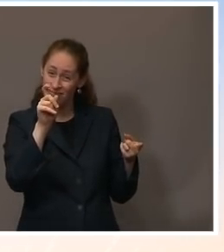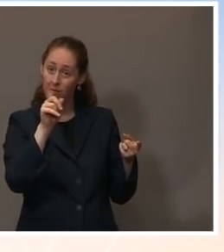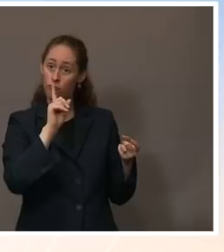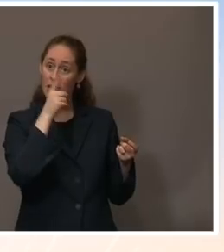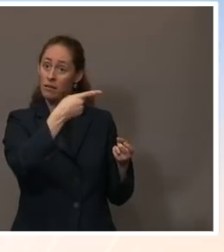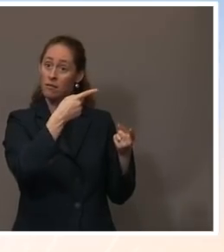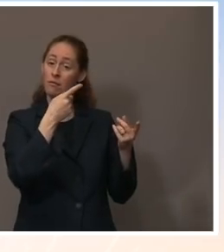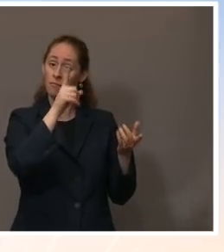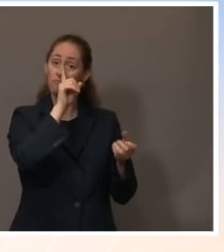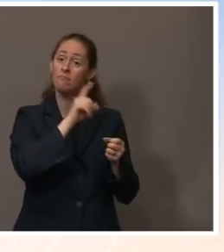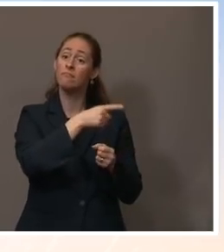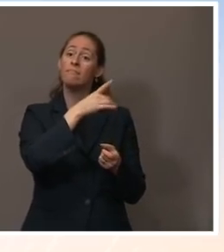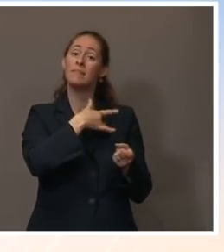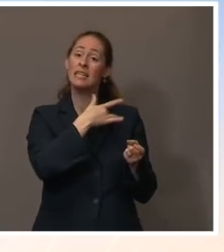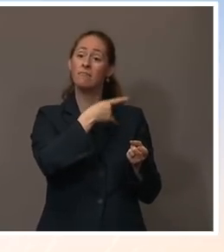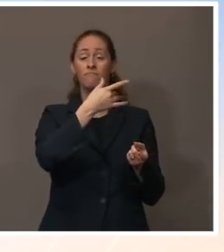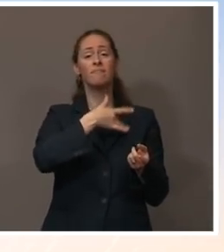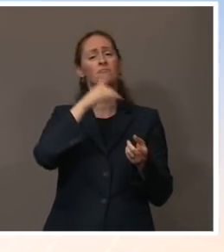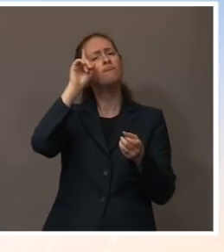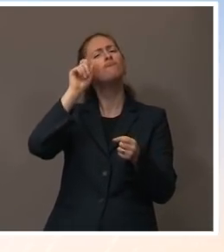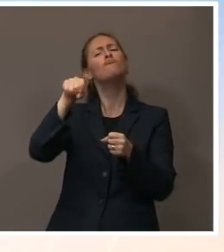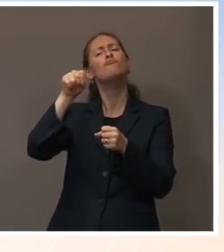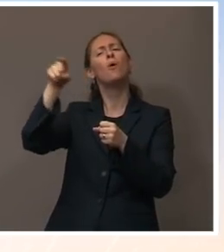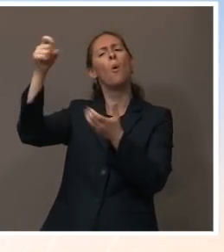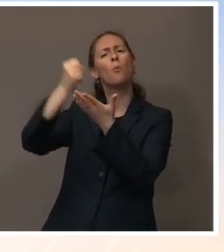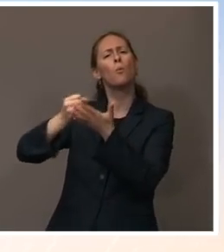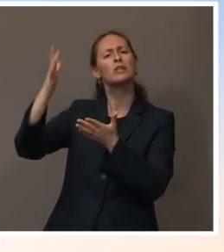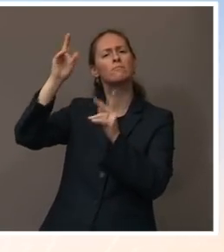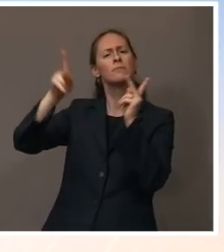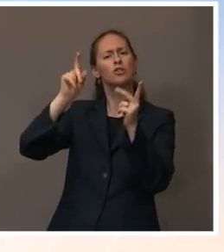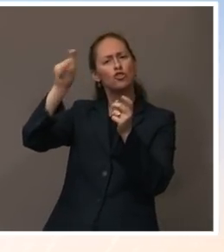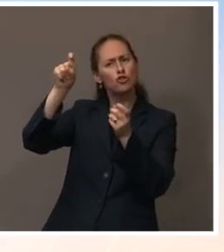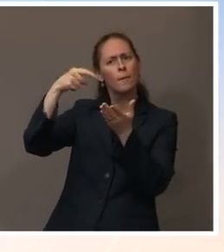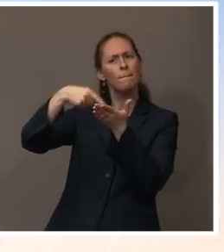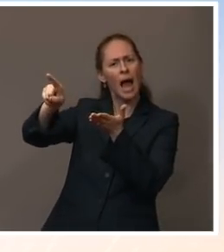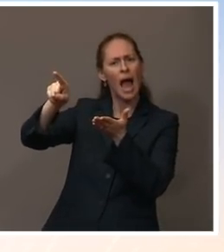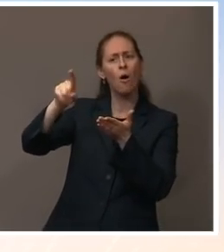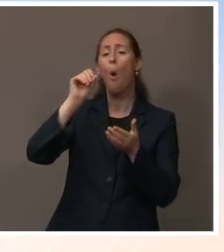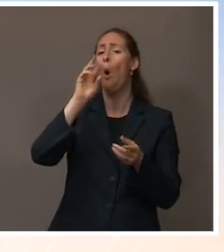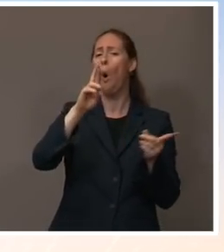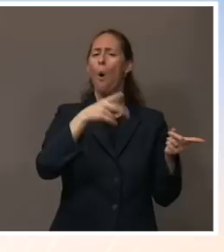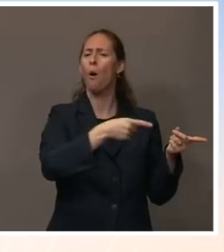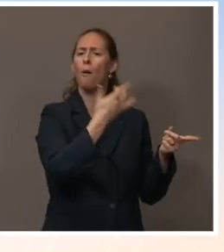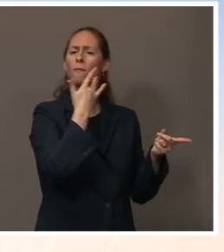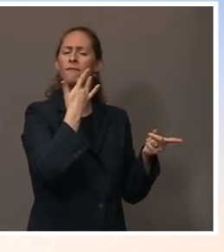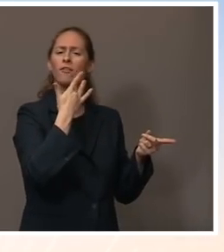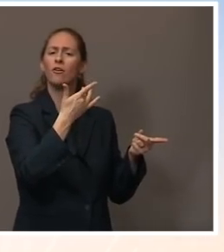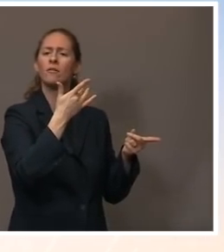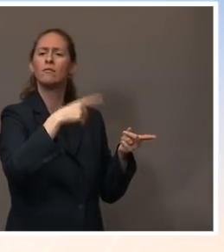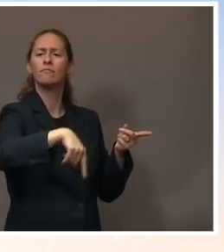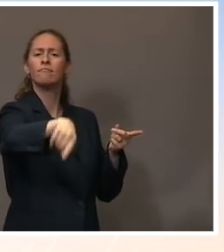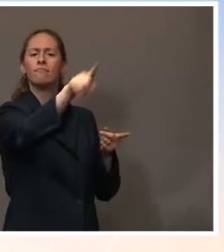should have to pay the taxes they owe? Or should we increase the cost of travelers who are just trying to make it to work?